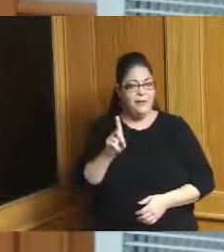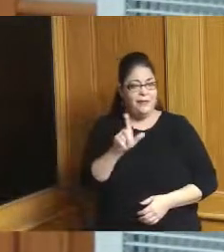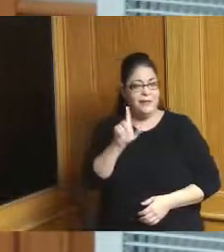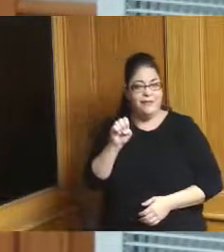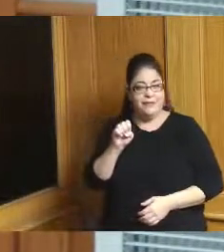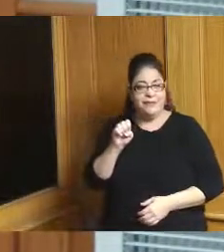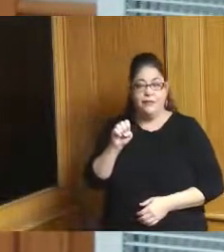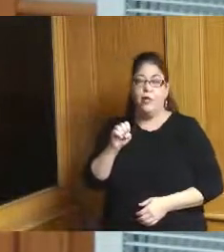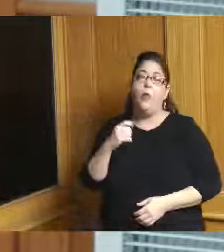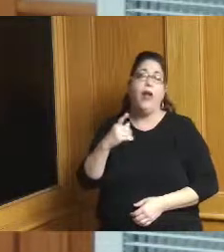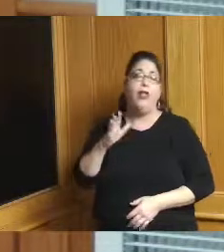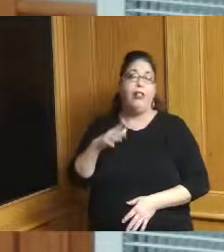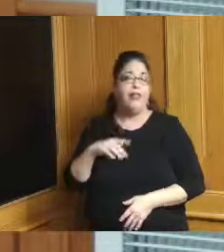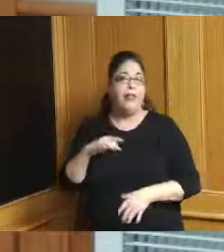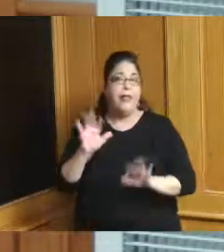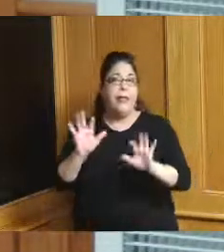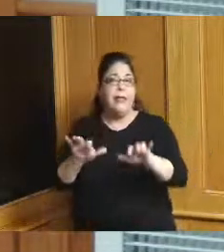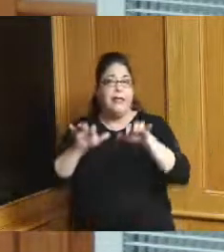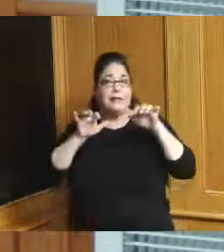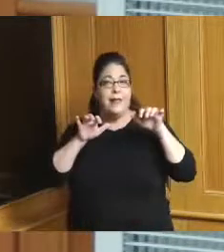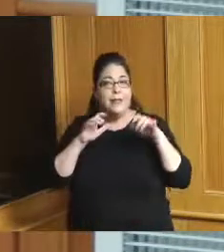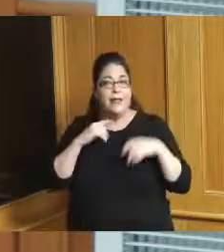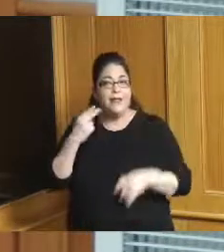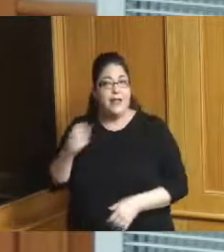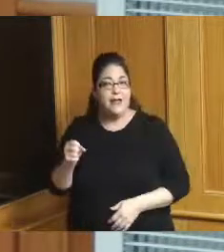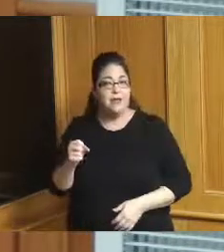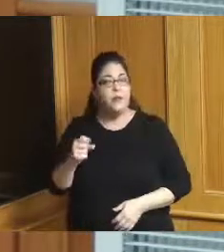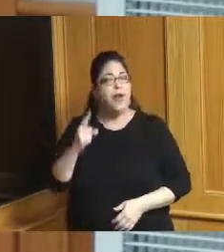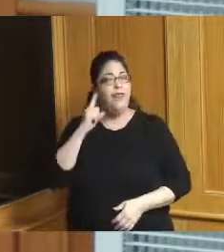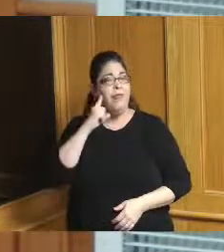at one of the high schools and I thought it was interesting that two students said you know the